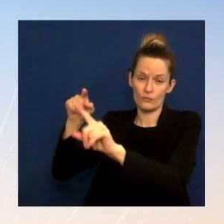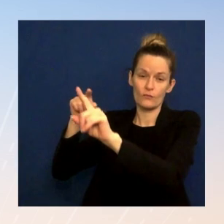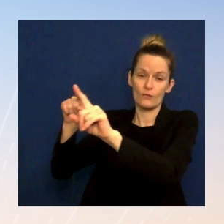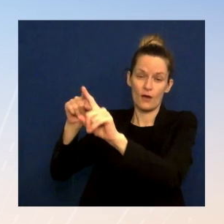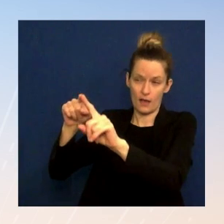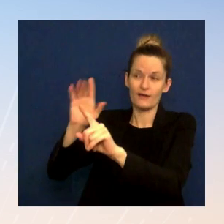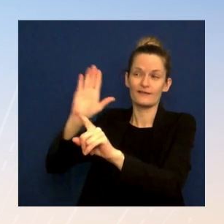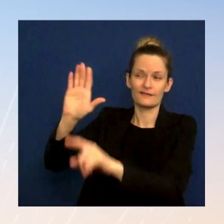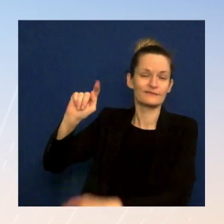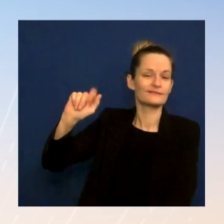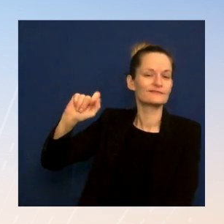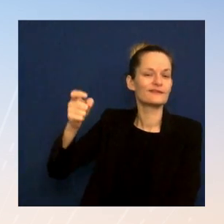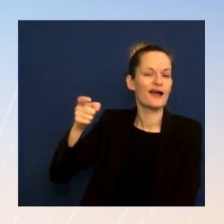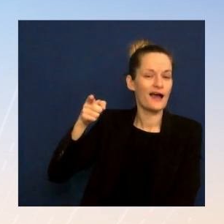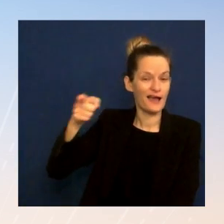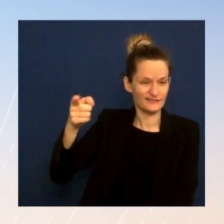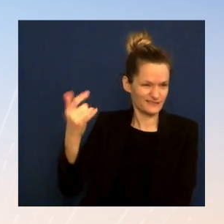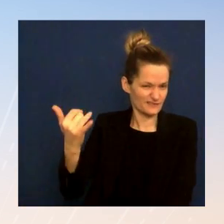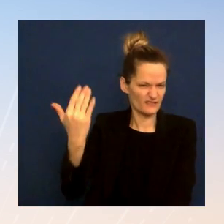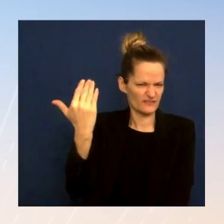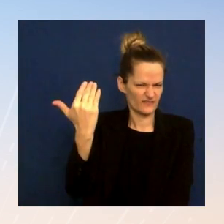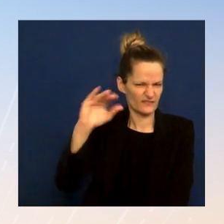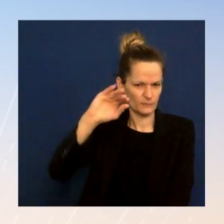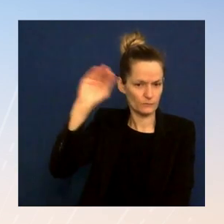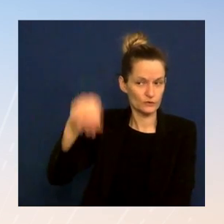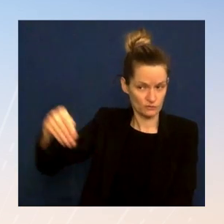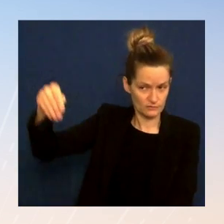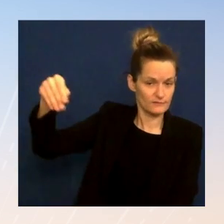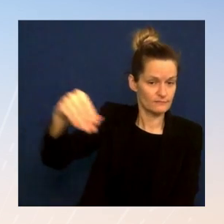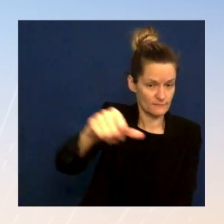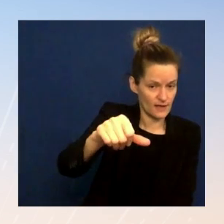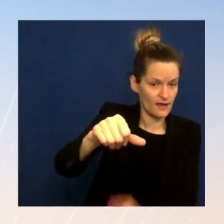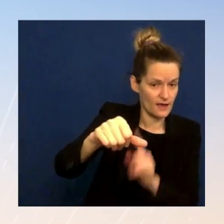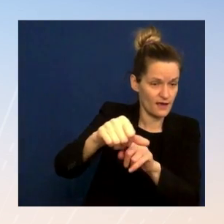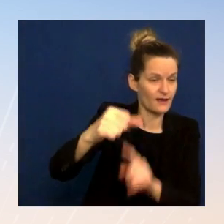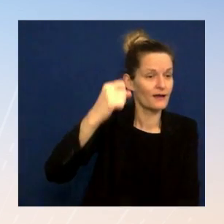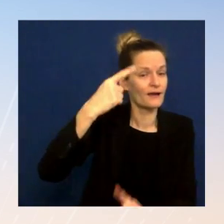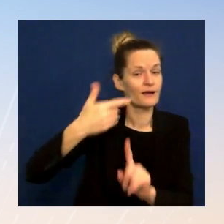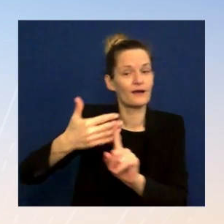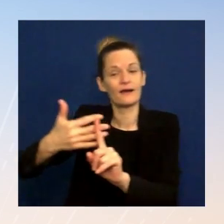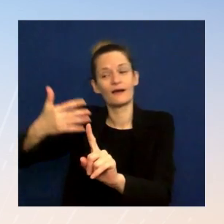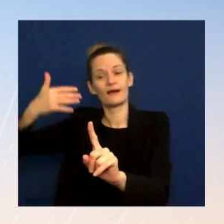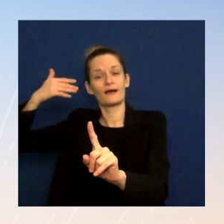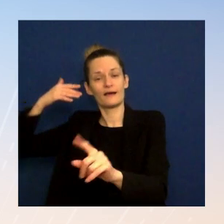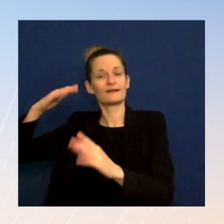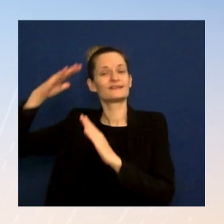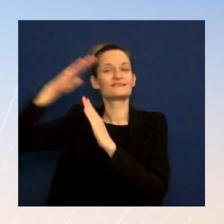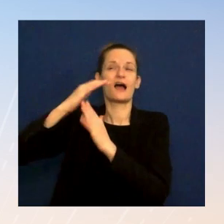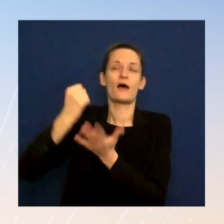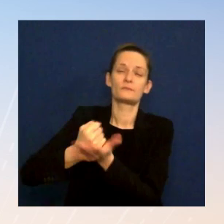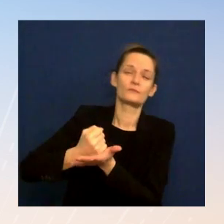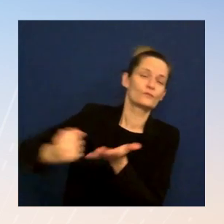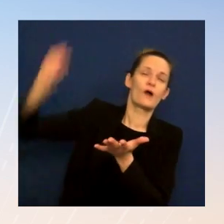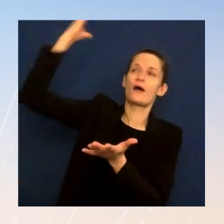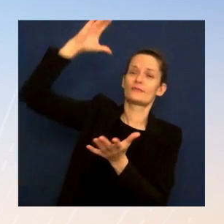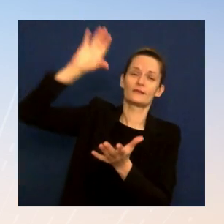of the top companies, paid zero in tax. And so that would be an important step forward. A global minimum tax -- something that would be on the agenda --